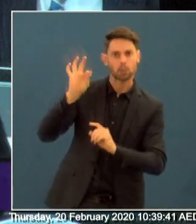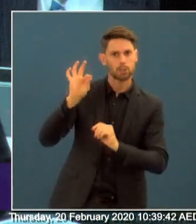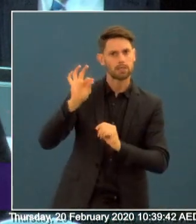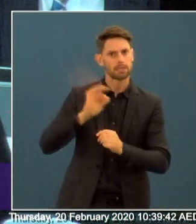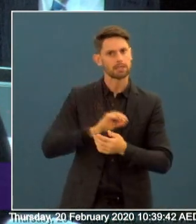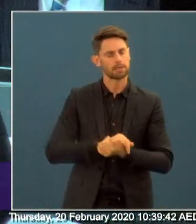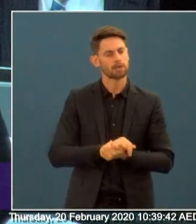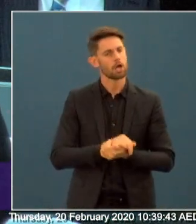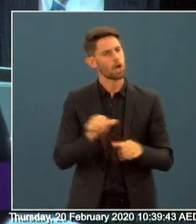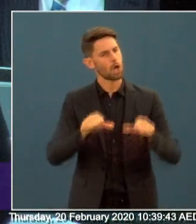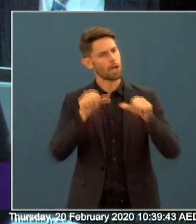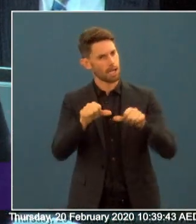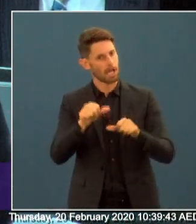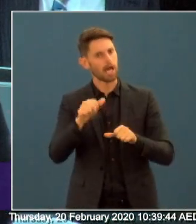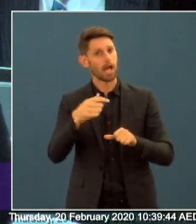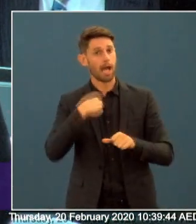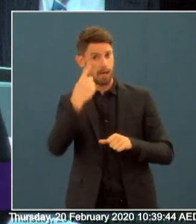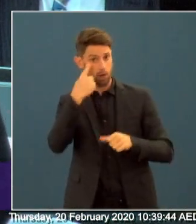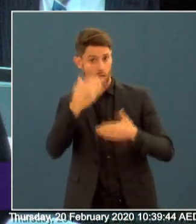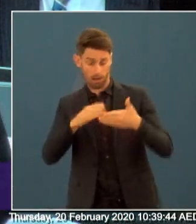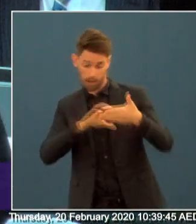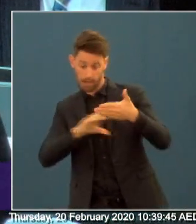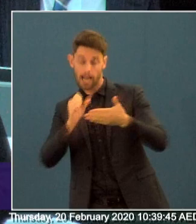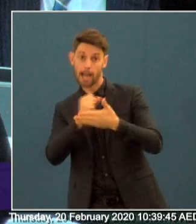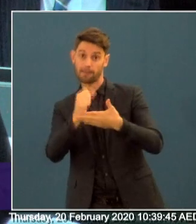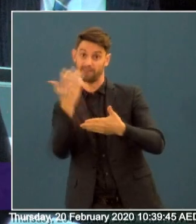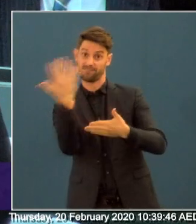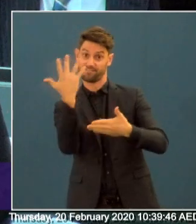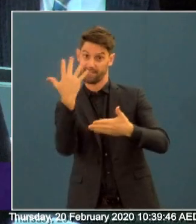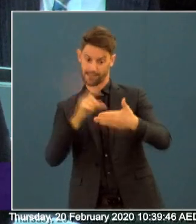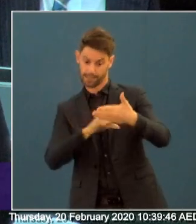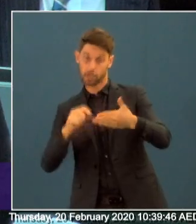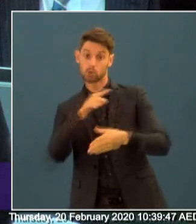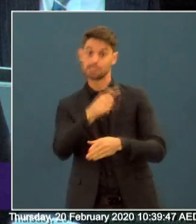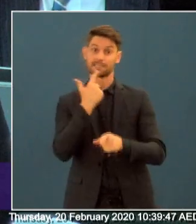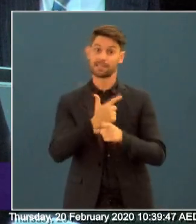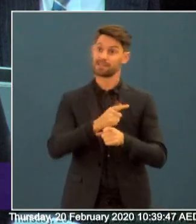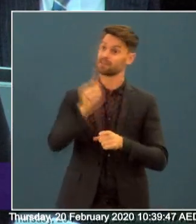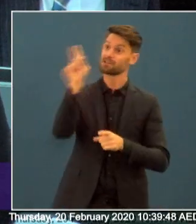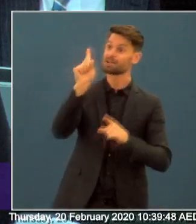So, looking at paragraph 15, you say there that: The current healthcare landscape in Australia